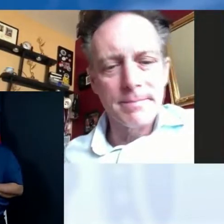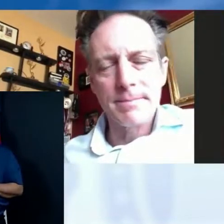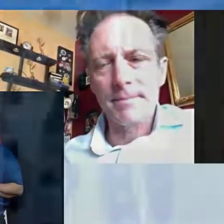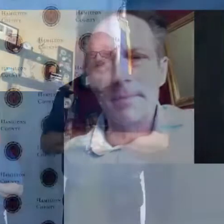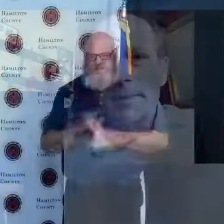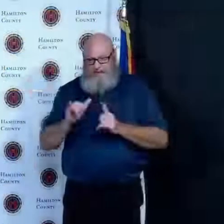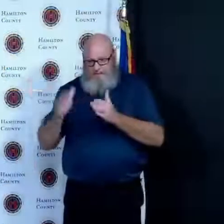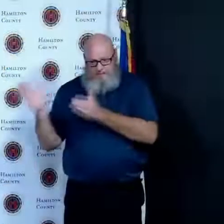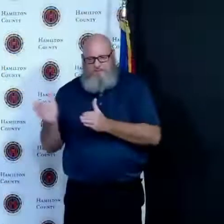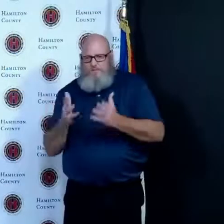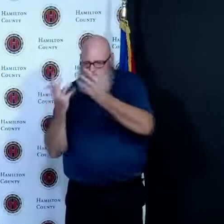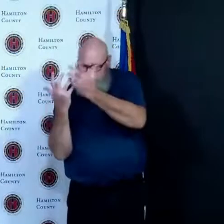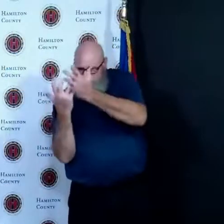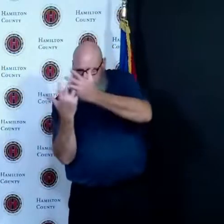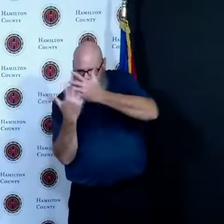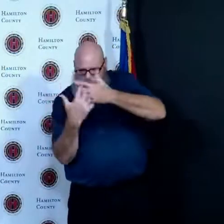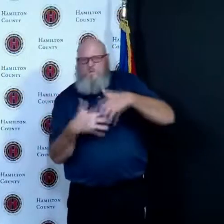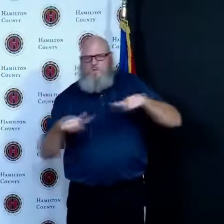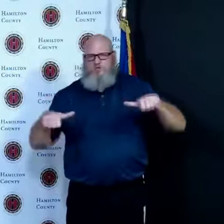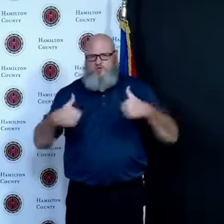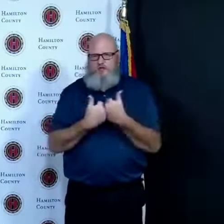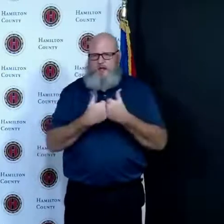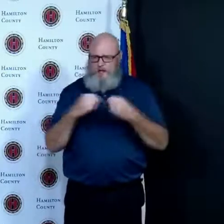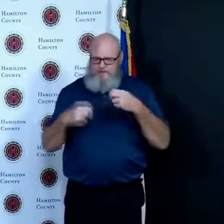next up we have Liz Engel with the Business Courier she has questions for you Greg